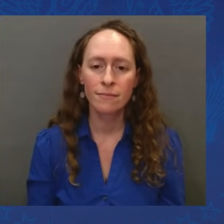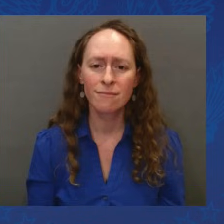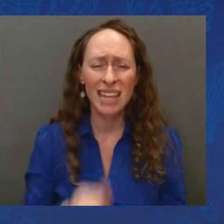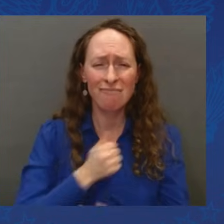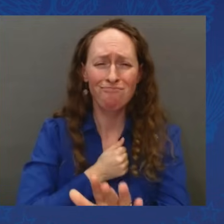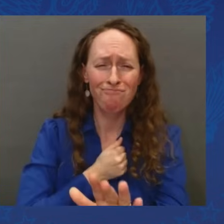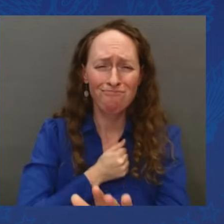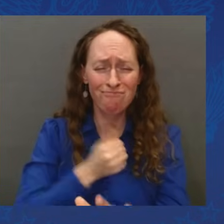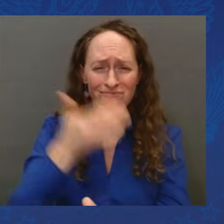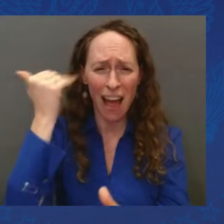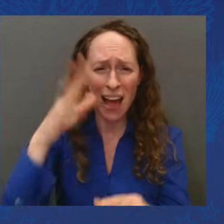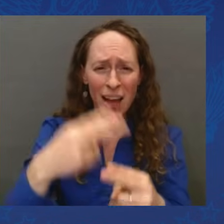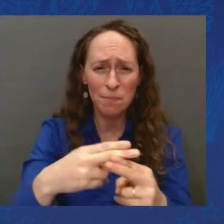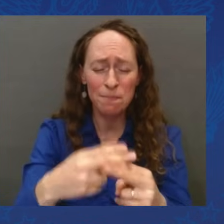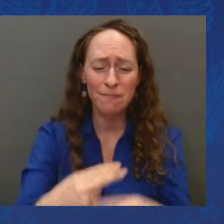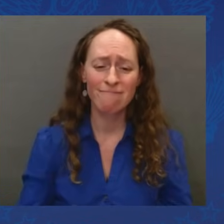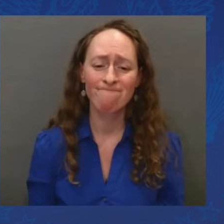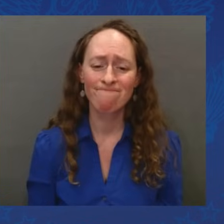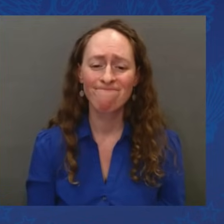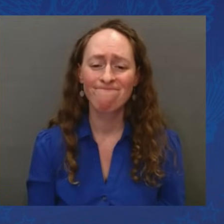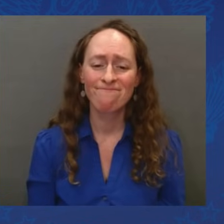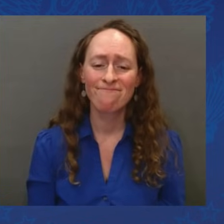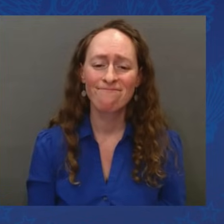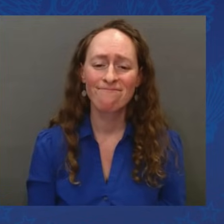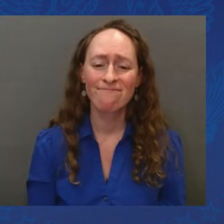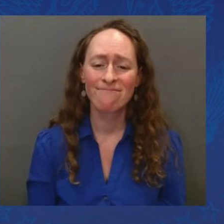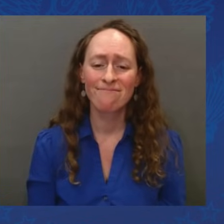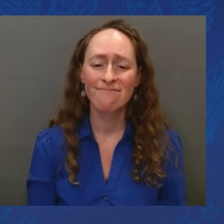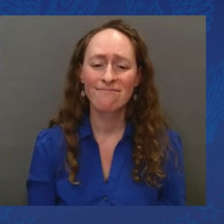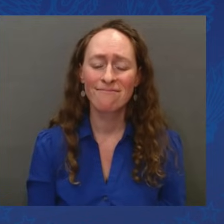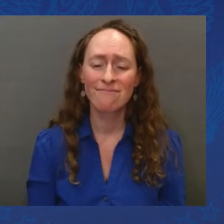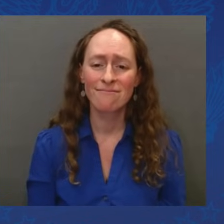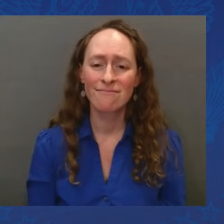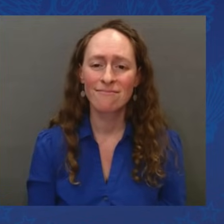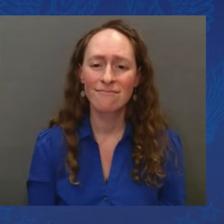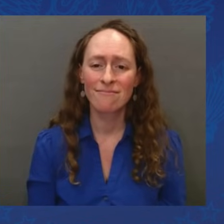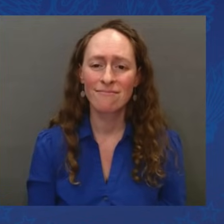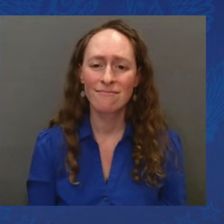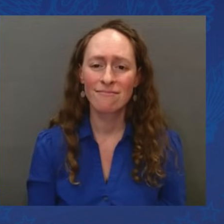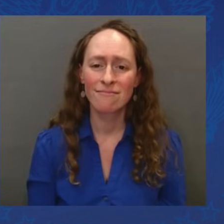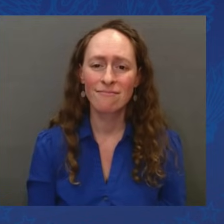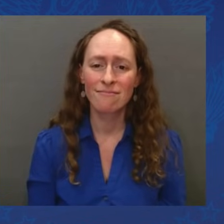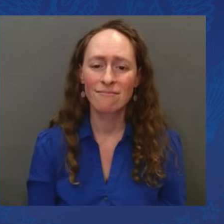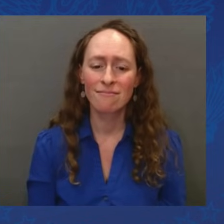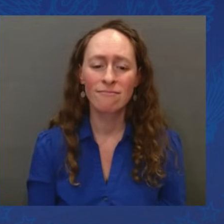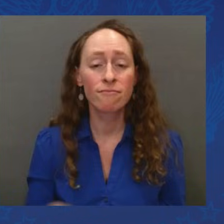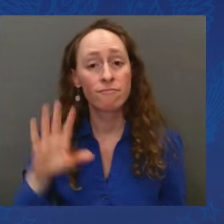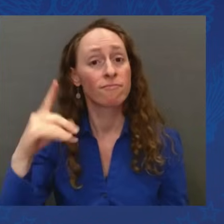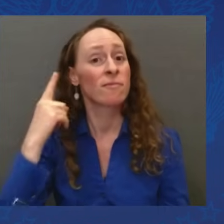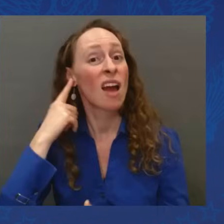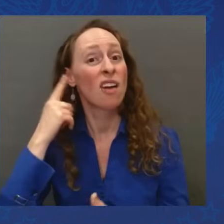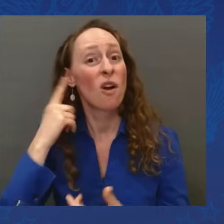The Press: You continue to stress the need to ensure competition with China does not veer into conflict or confrontation.